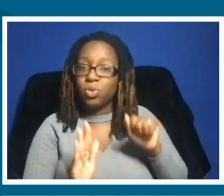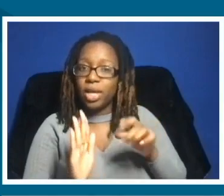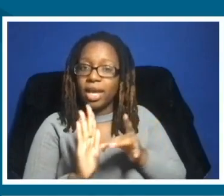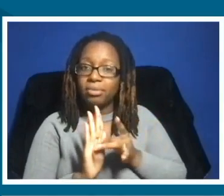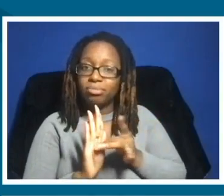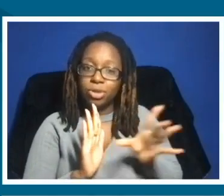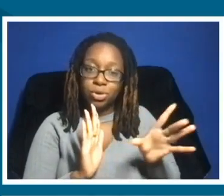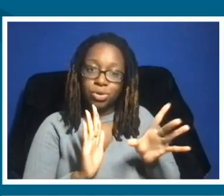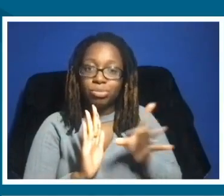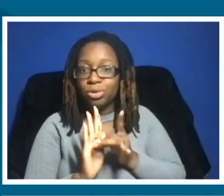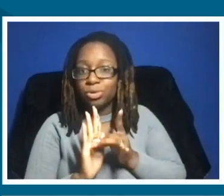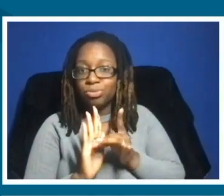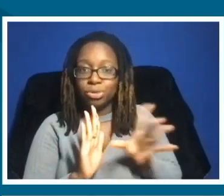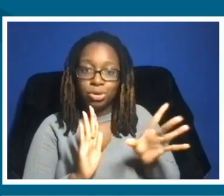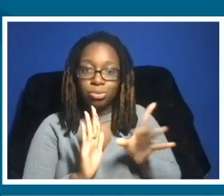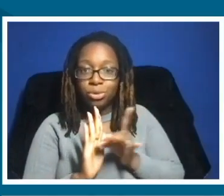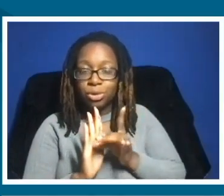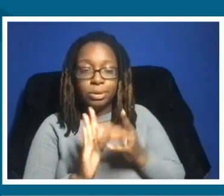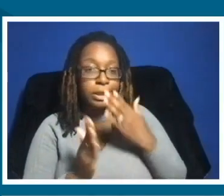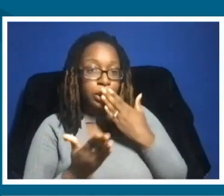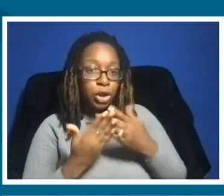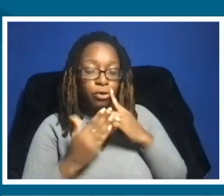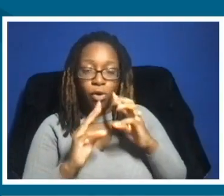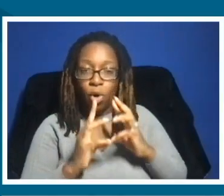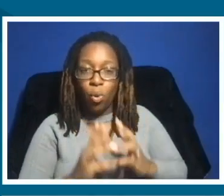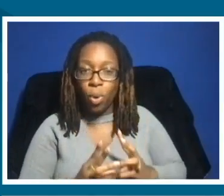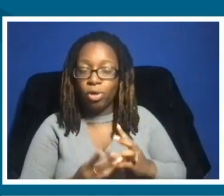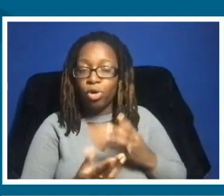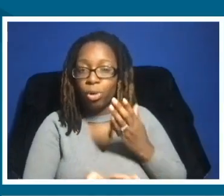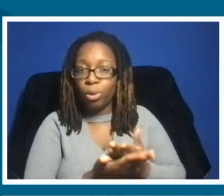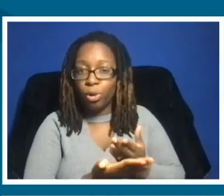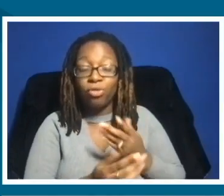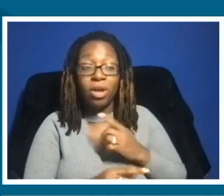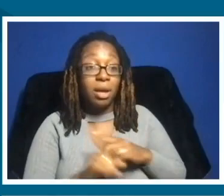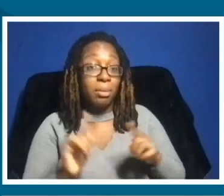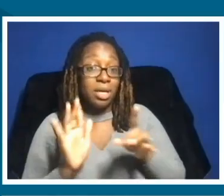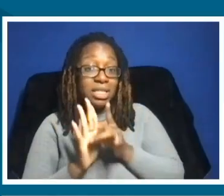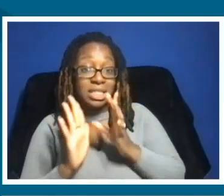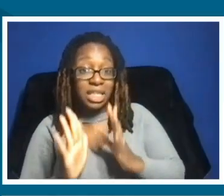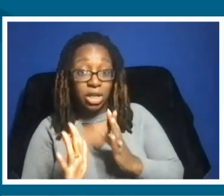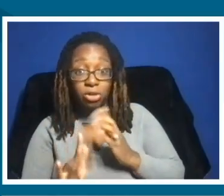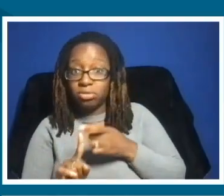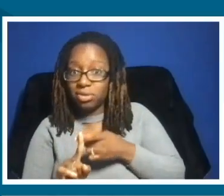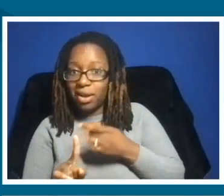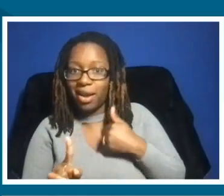weatherproof whereas stickers made of paper or not you know things like that